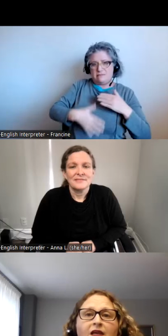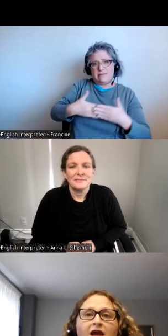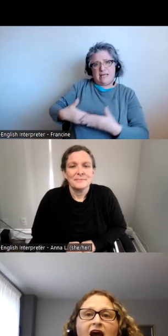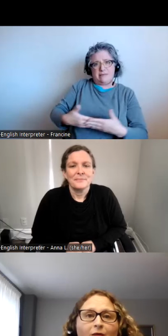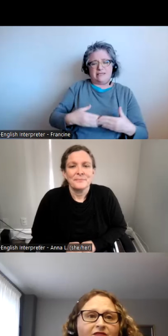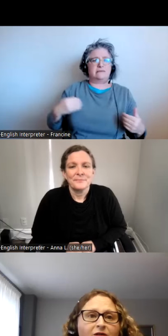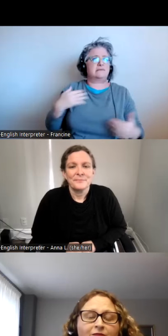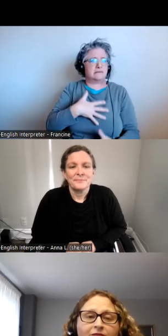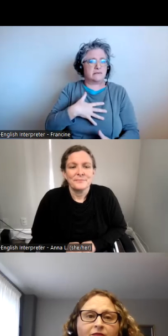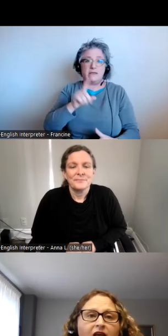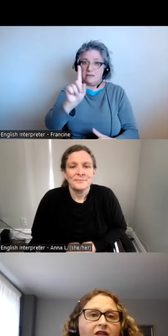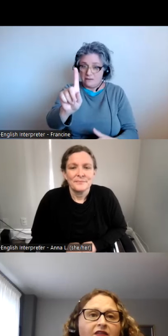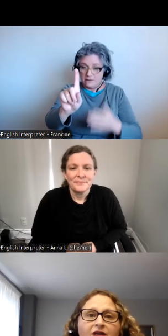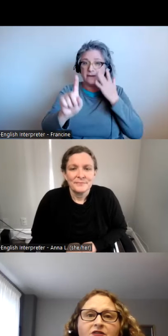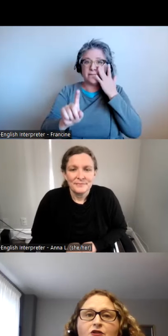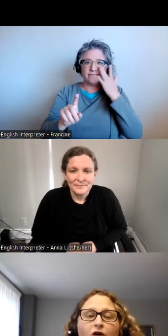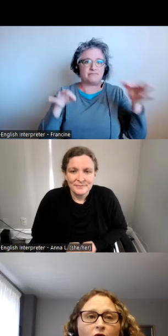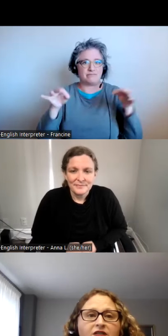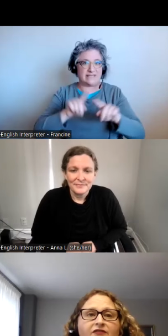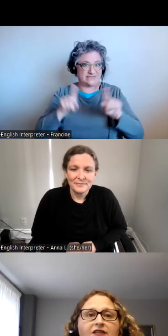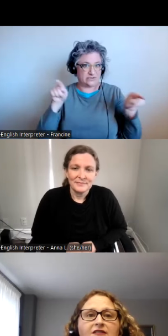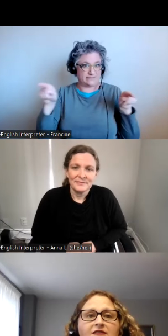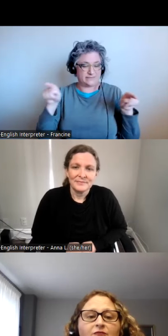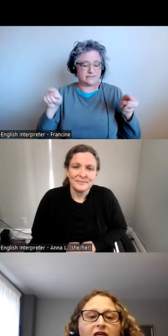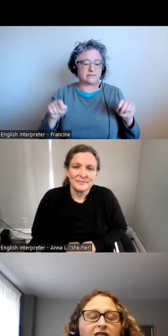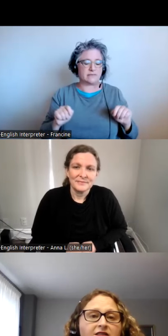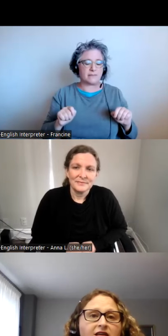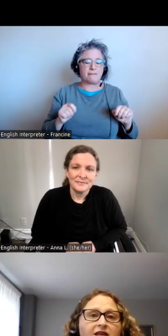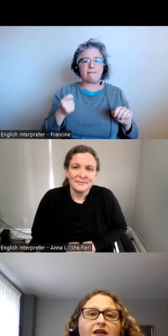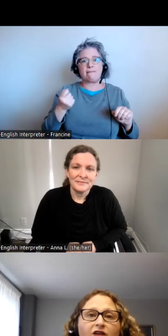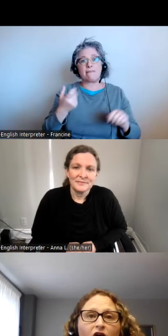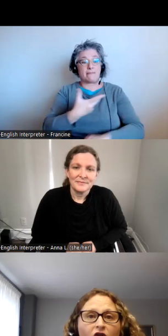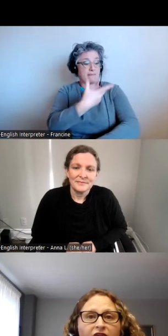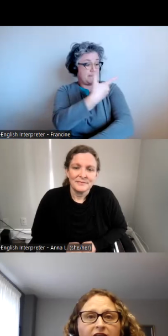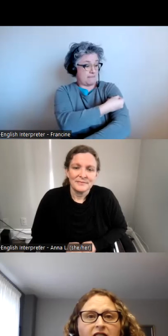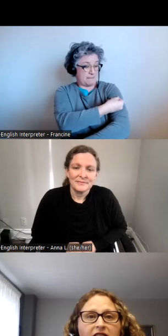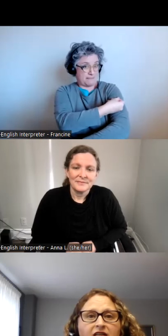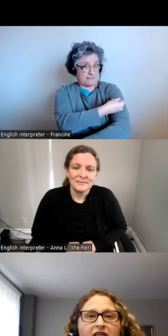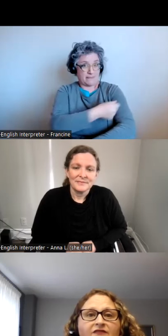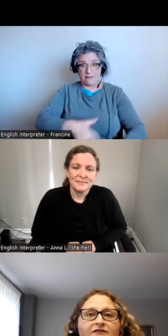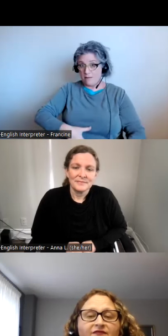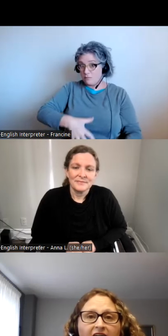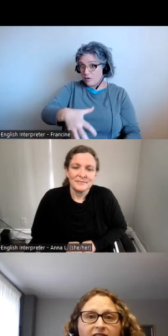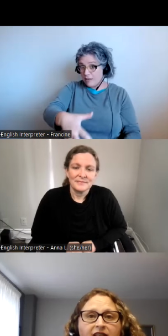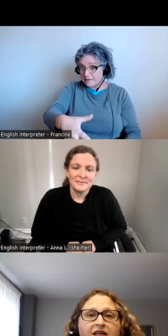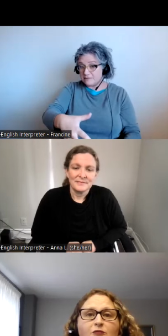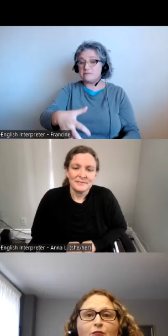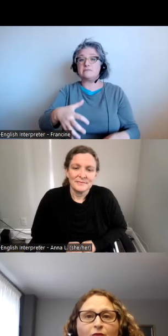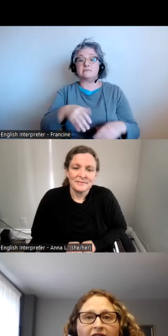vaccine could be